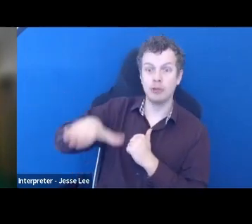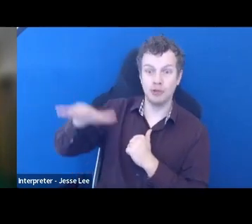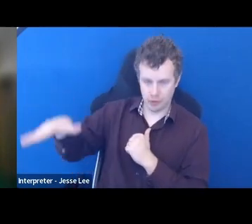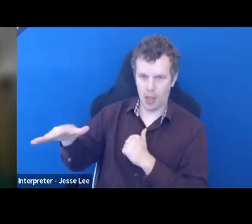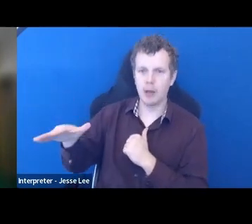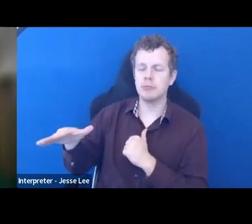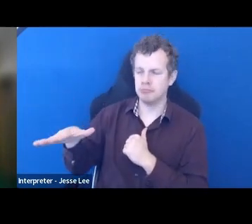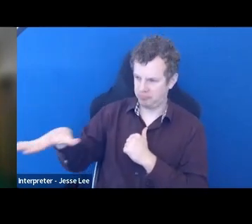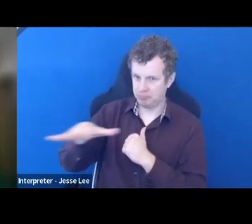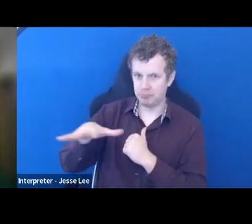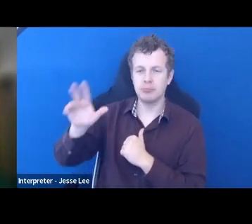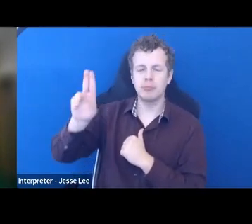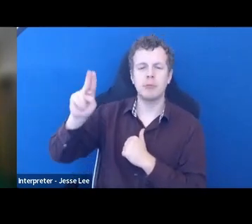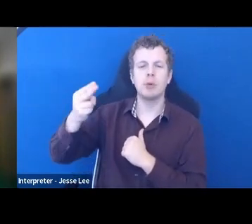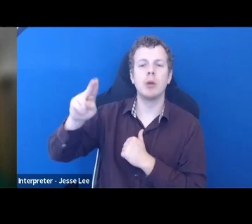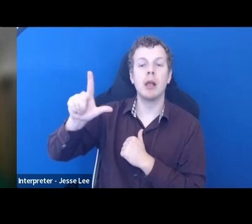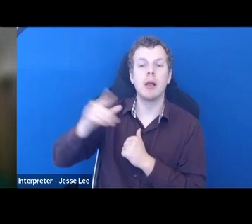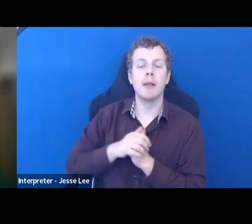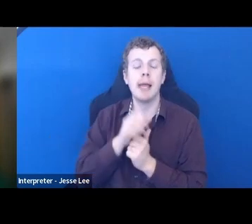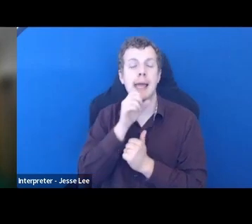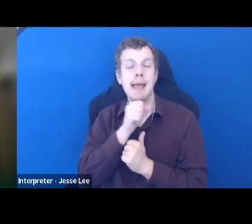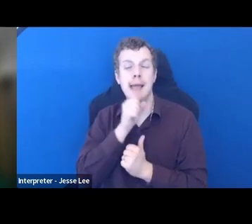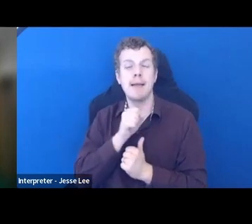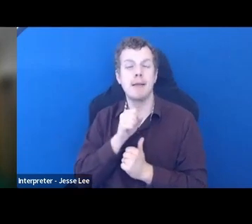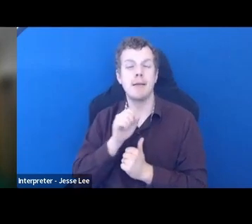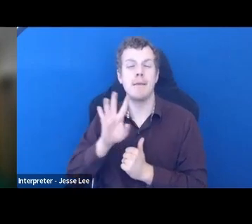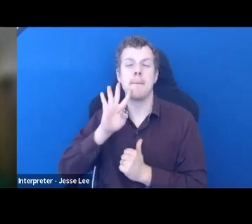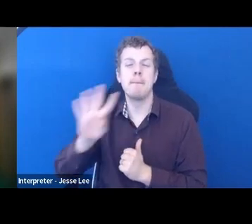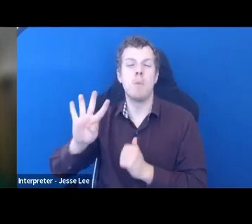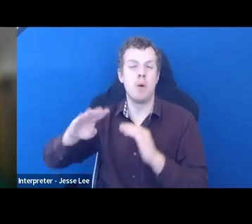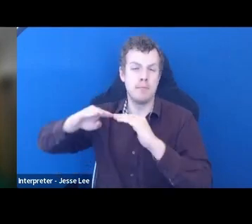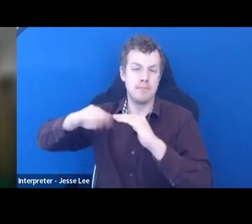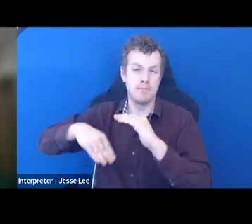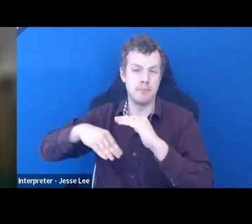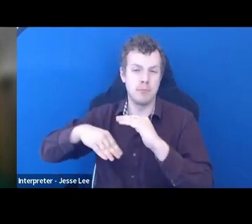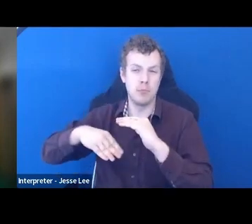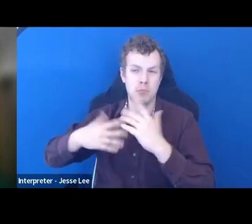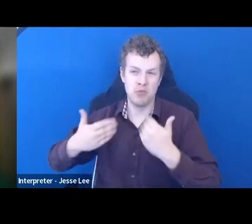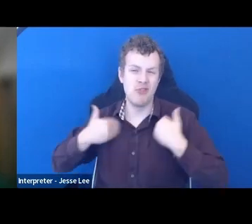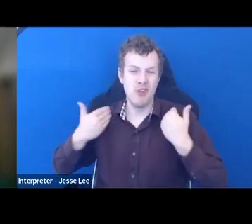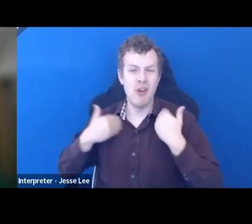And they were under the age of four, so they were fairly early identified.